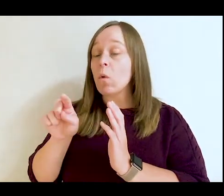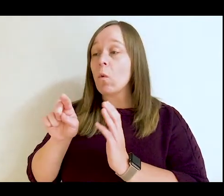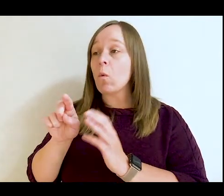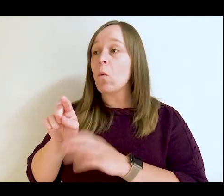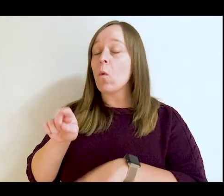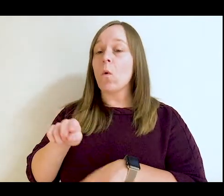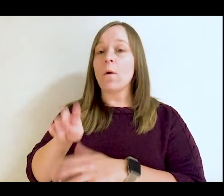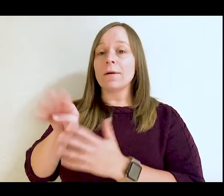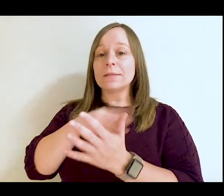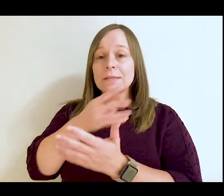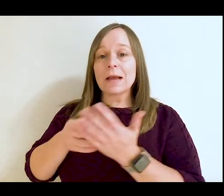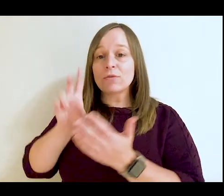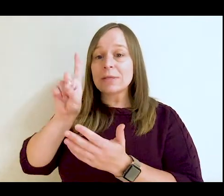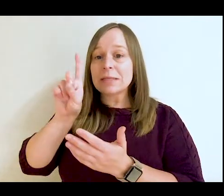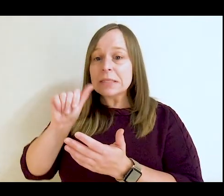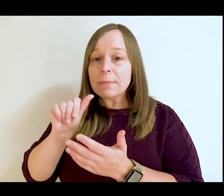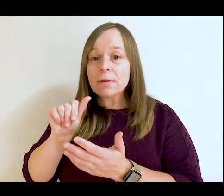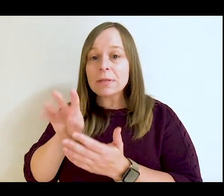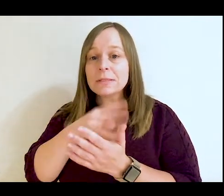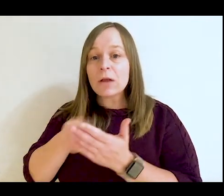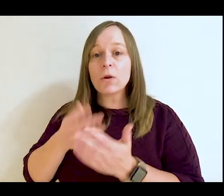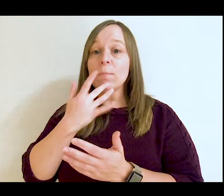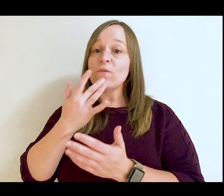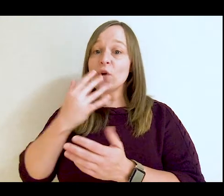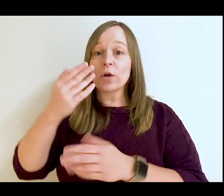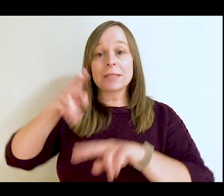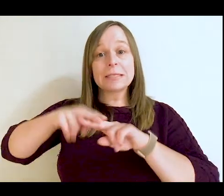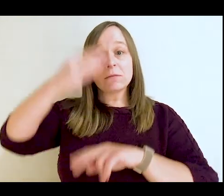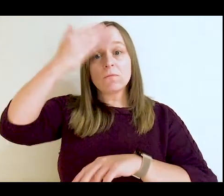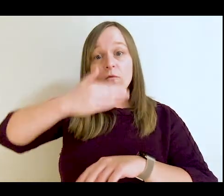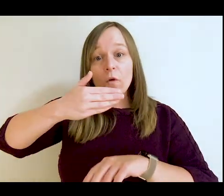flexibility scheduling exams, preferred seating in the front of the